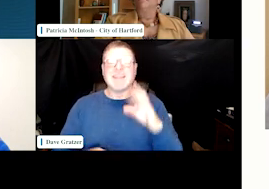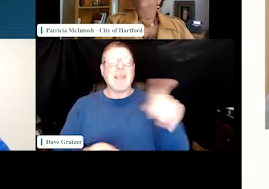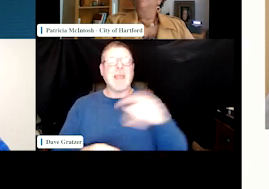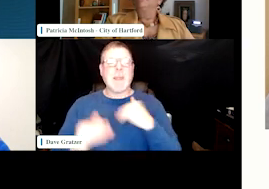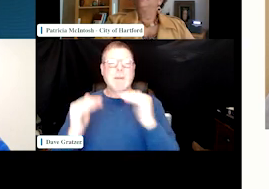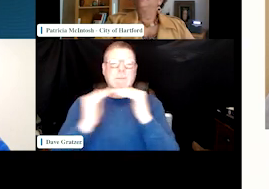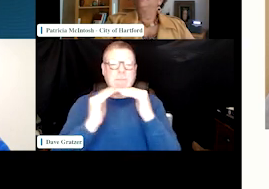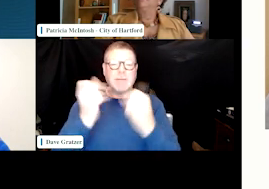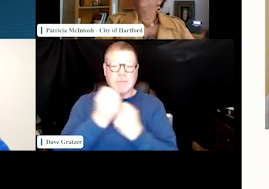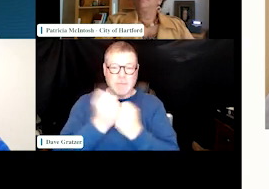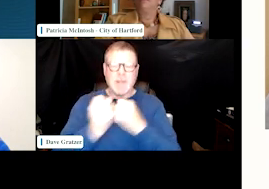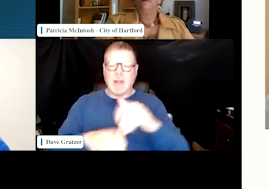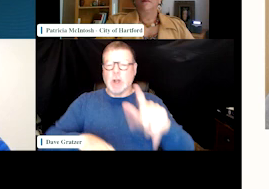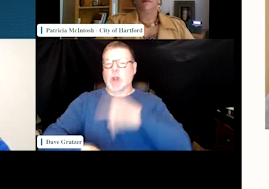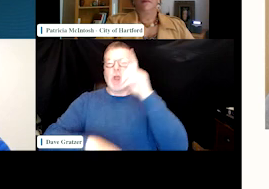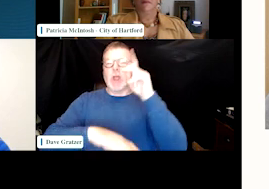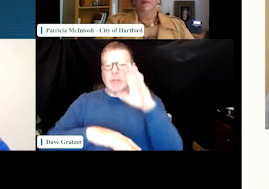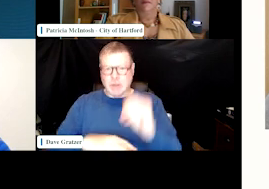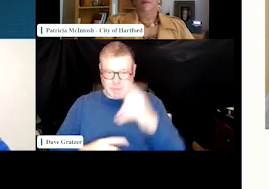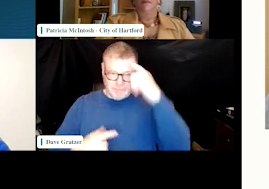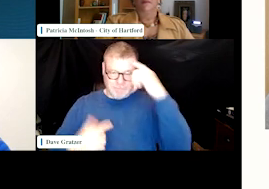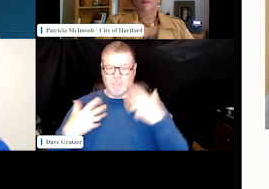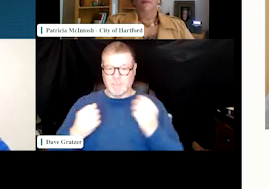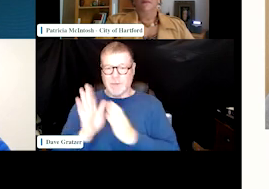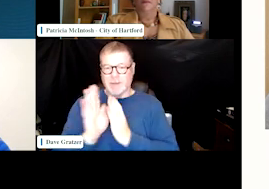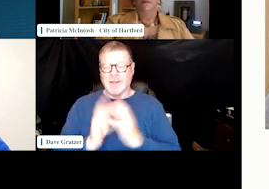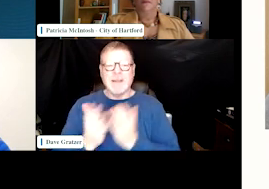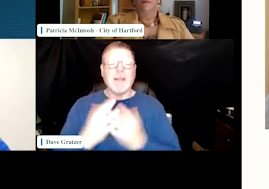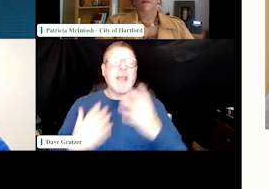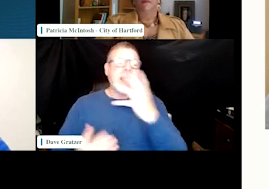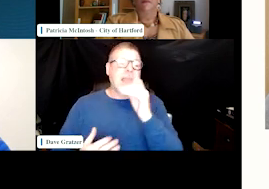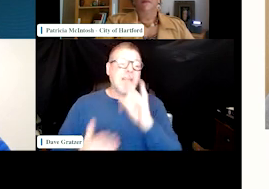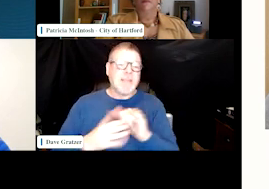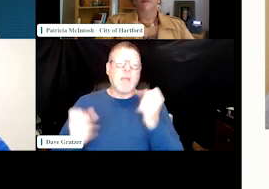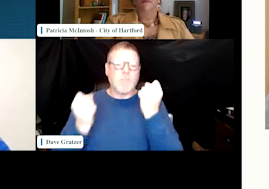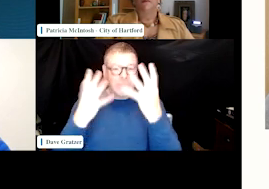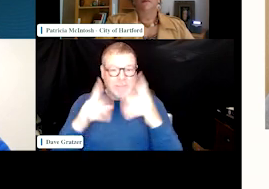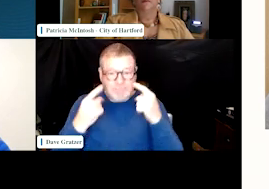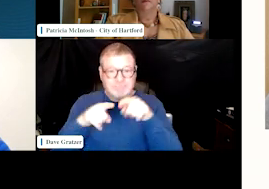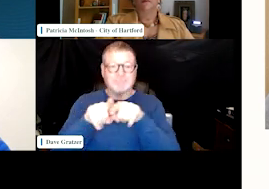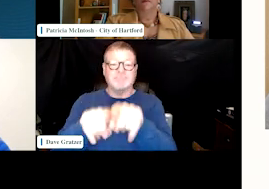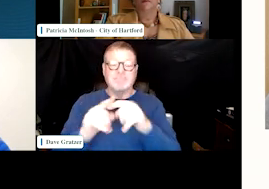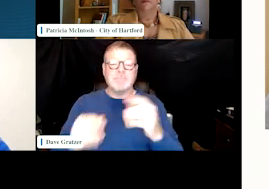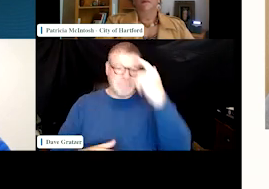and a person in long-term recovery from intellectual and developmental differences with co-occurring mental health challenges.